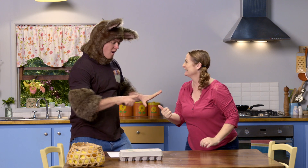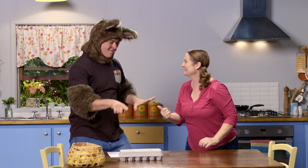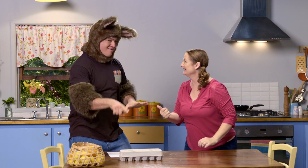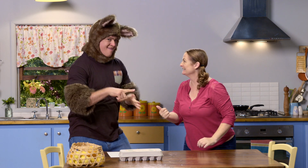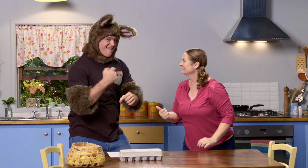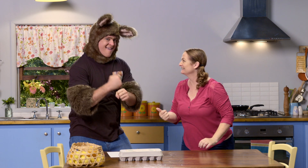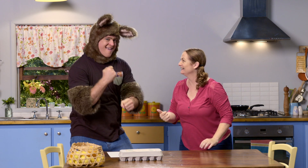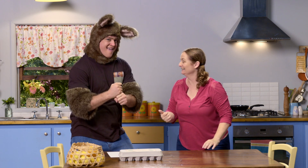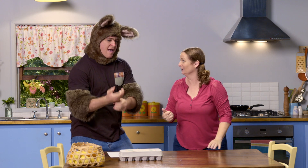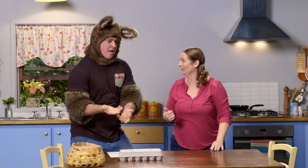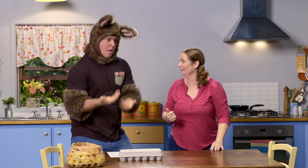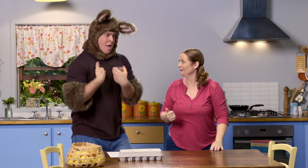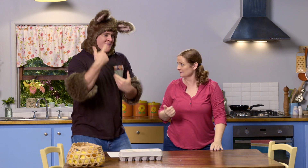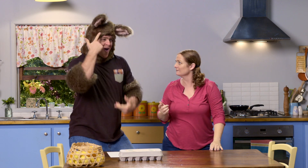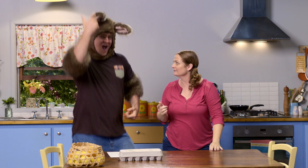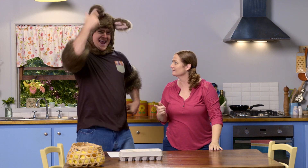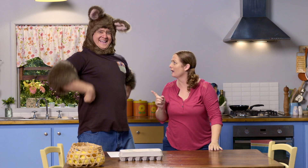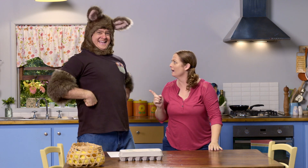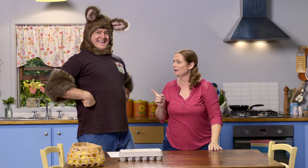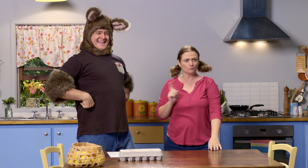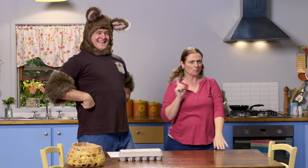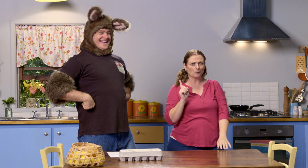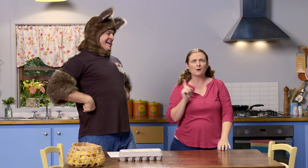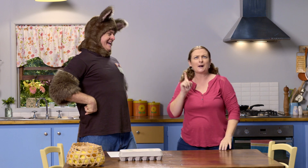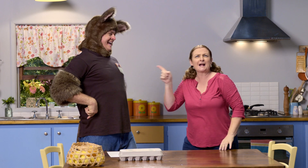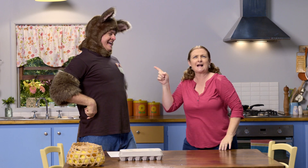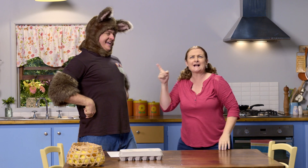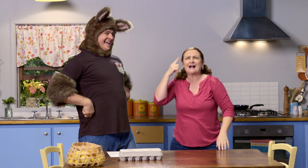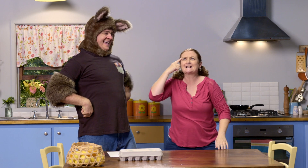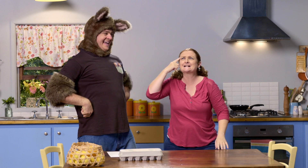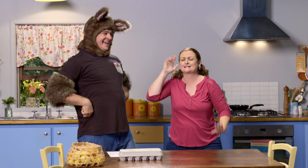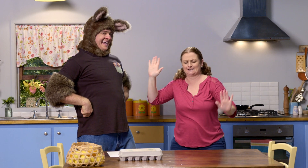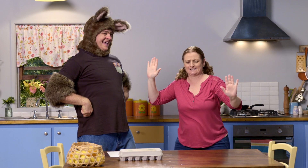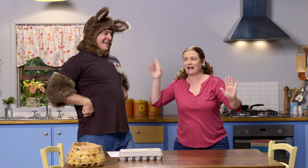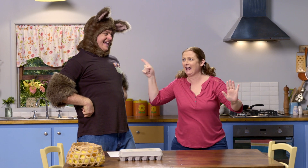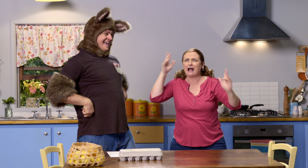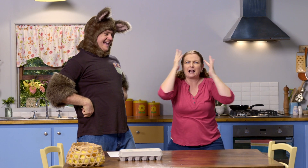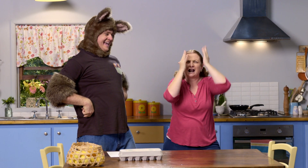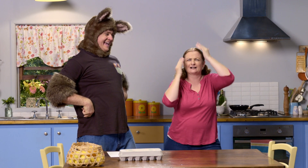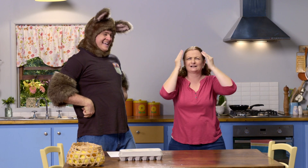Sally, looking at these eggs has given me an idea. Oh, I wonder what it could be?